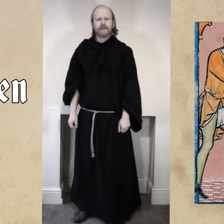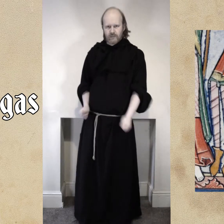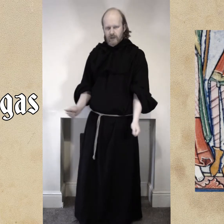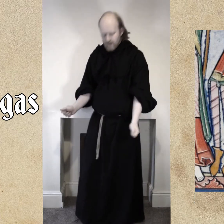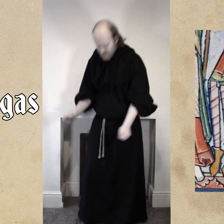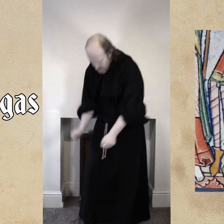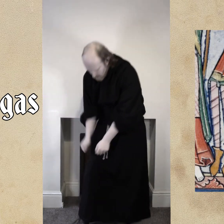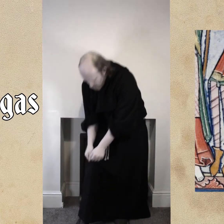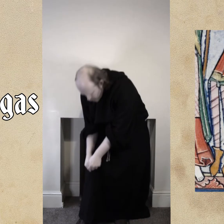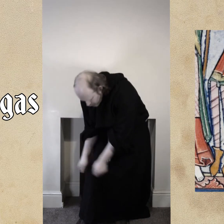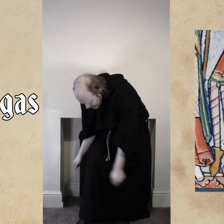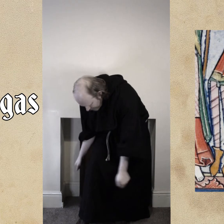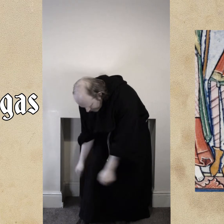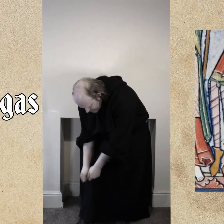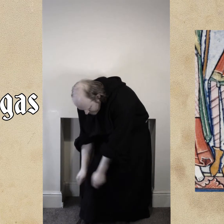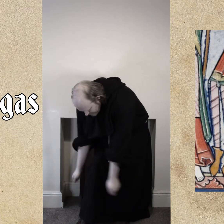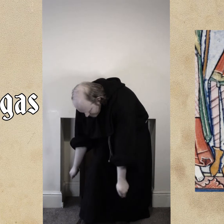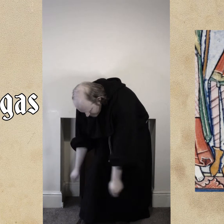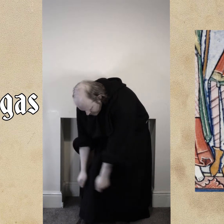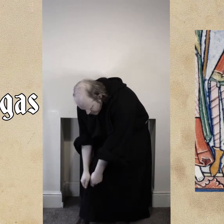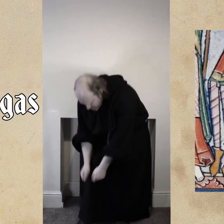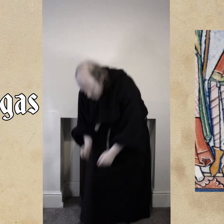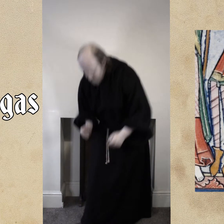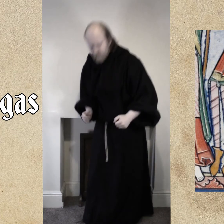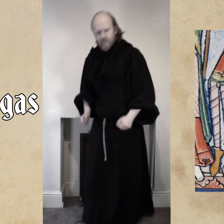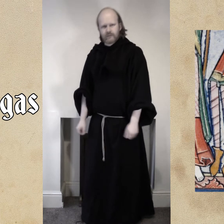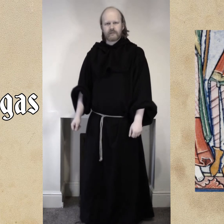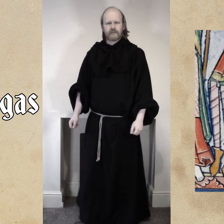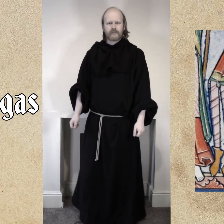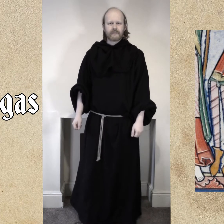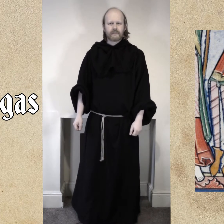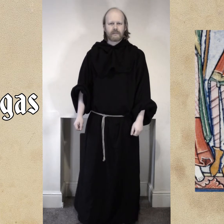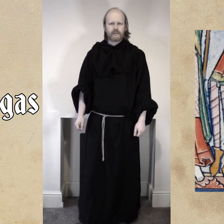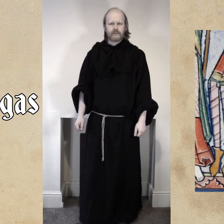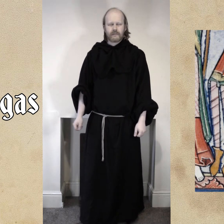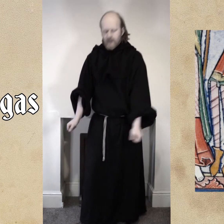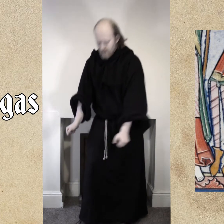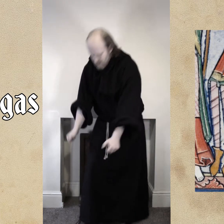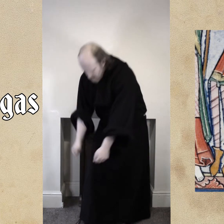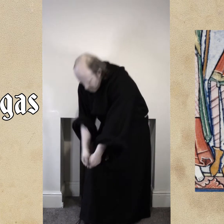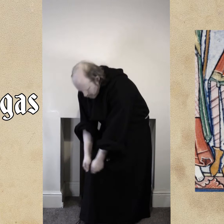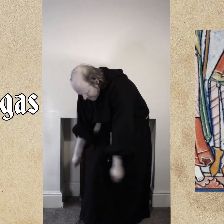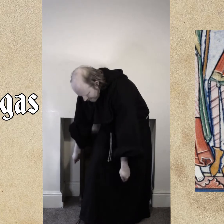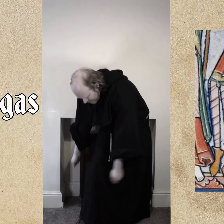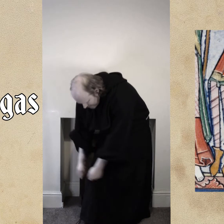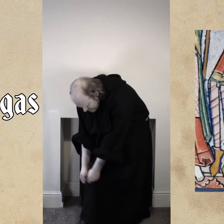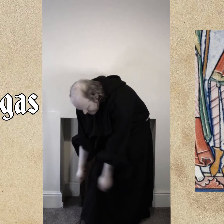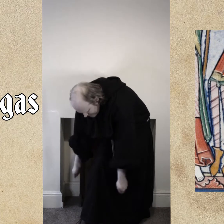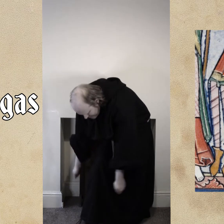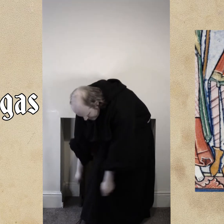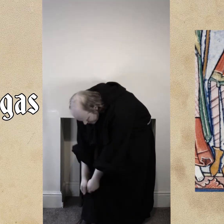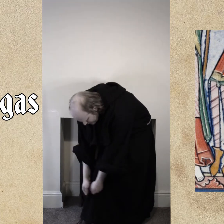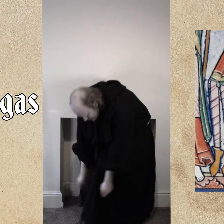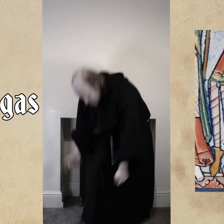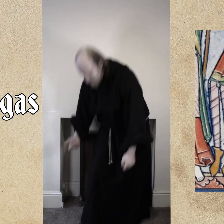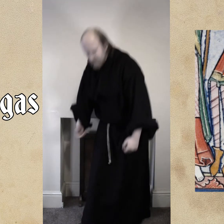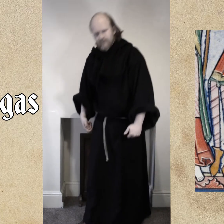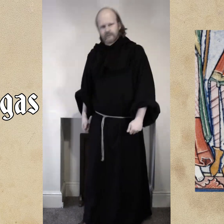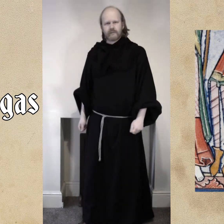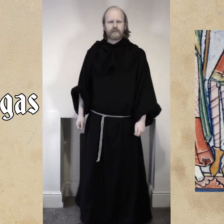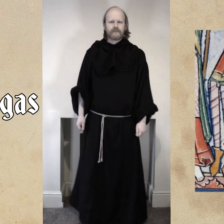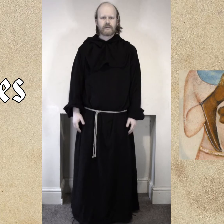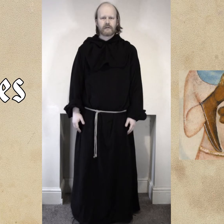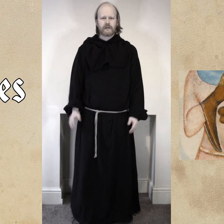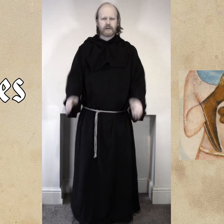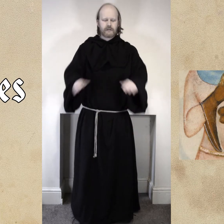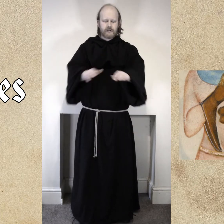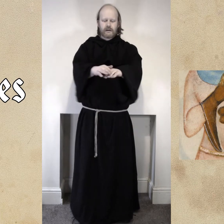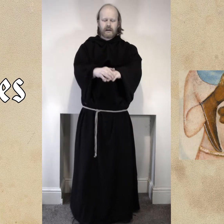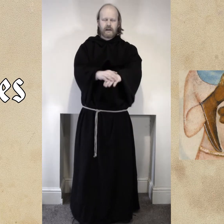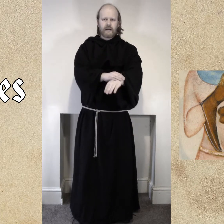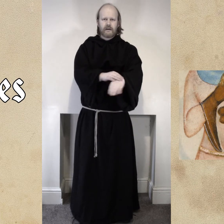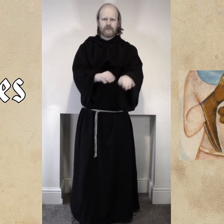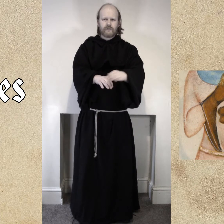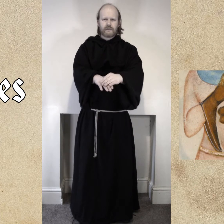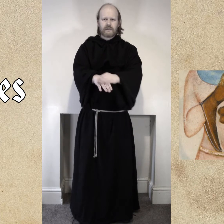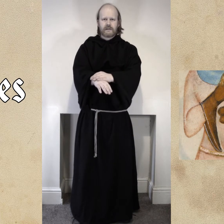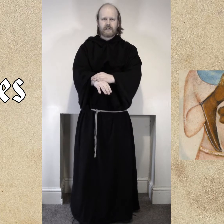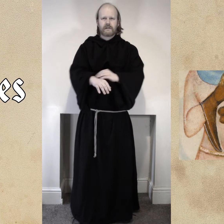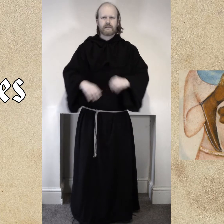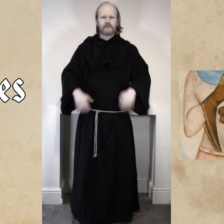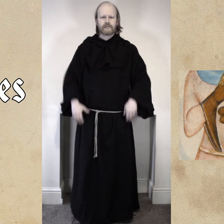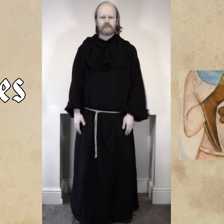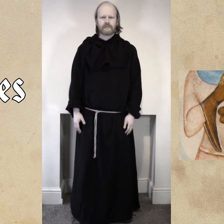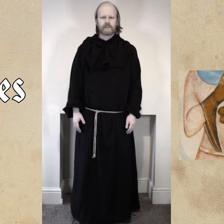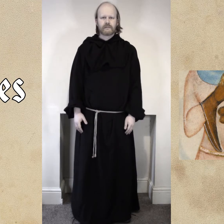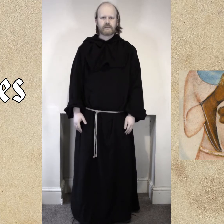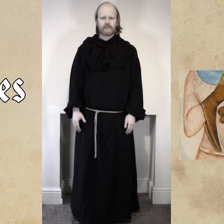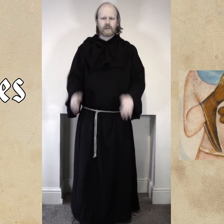as well as Wyningas, woollen leg wraps often worn whilst working, and Gloves.